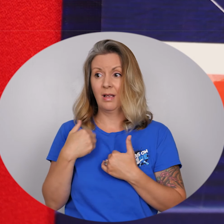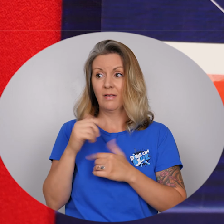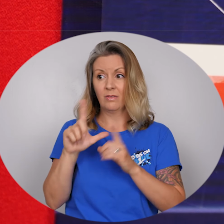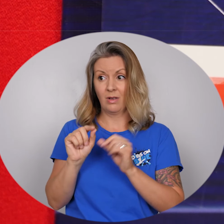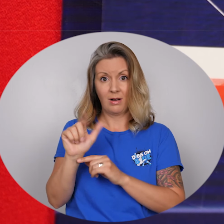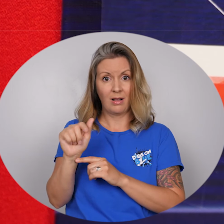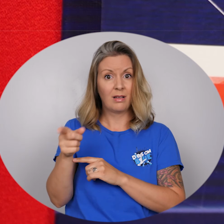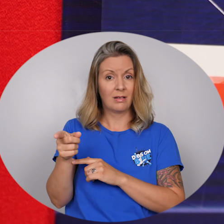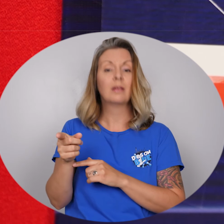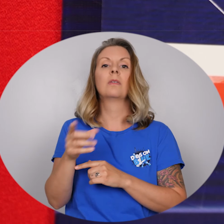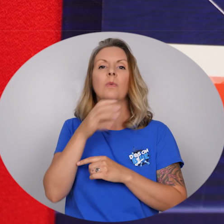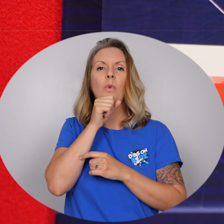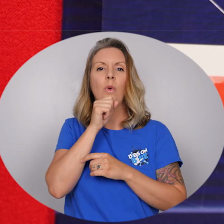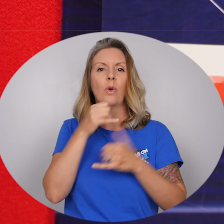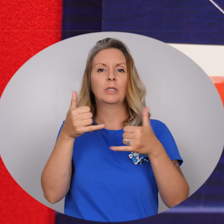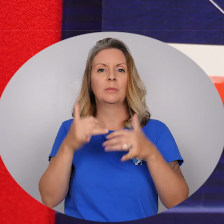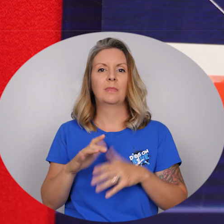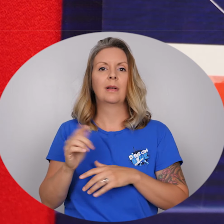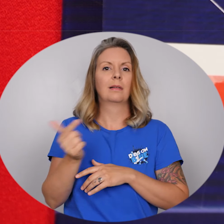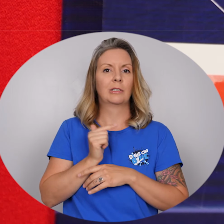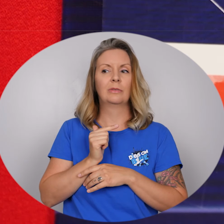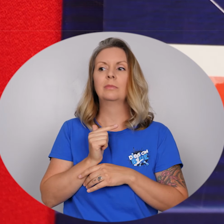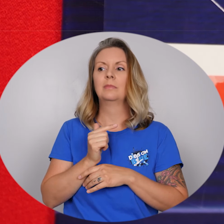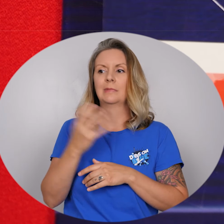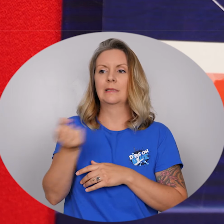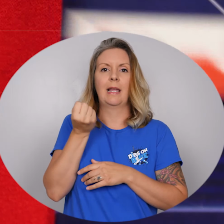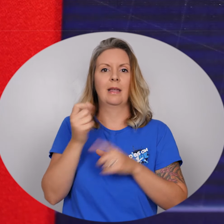the brown player had Los Angeles and it was orange’s turn, they could take this card